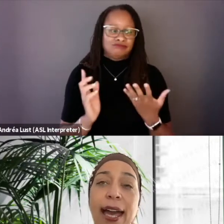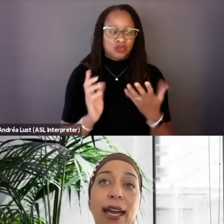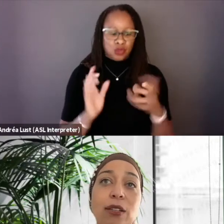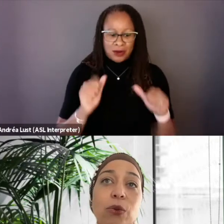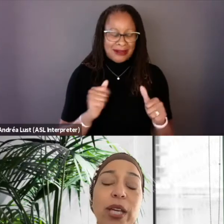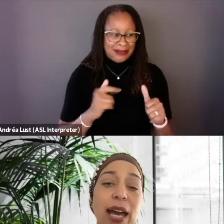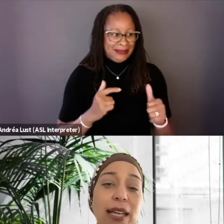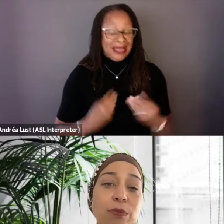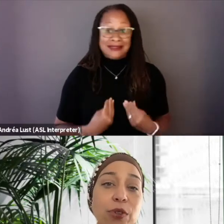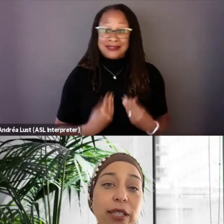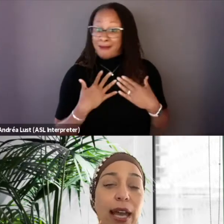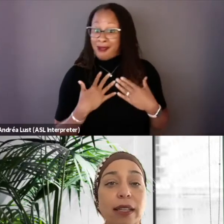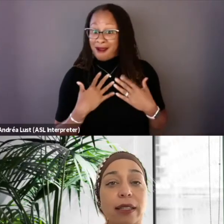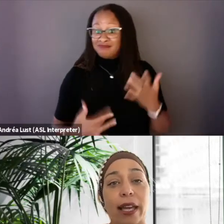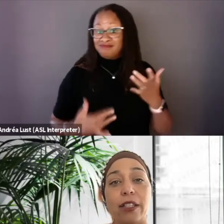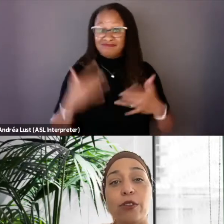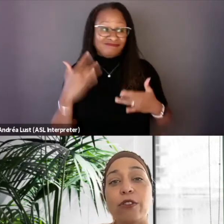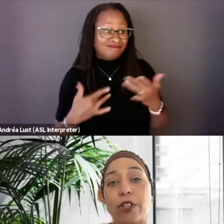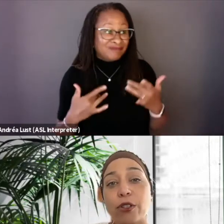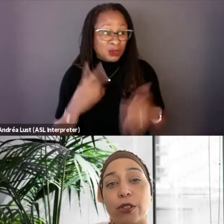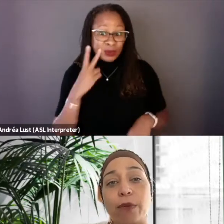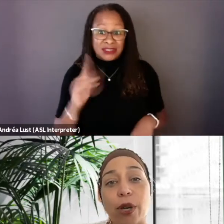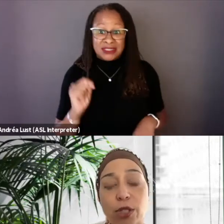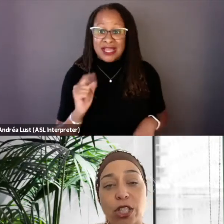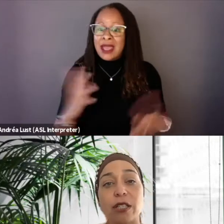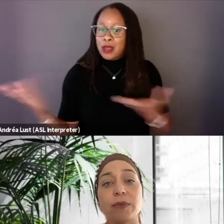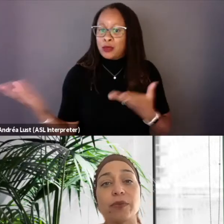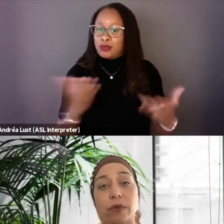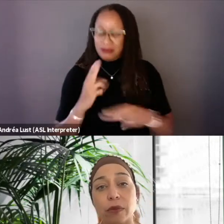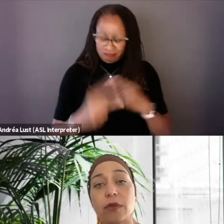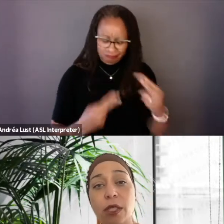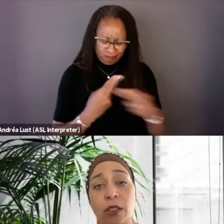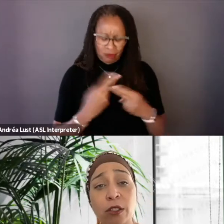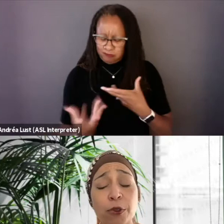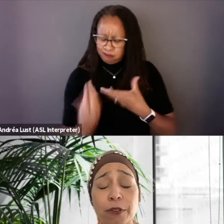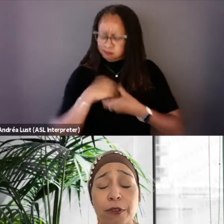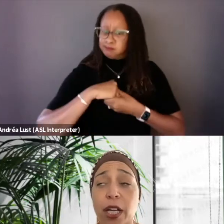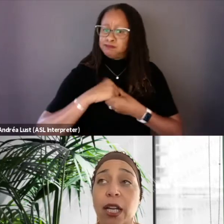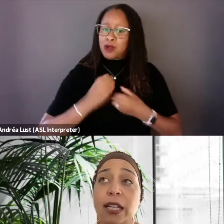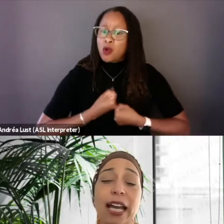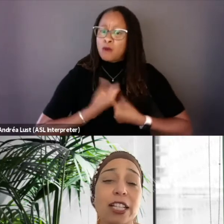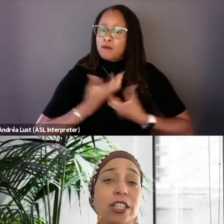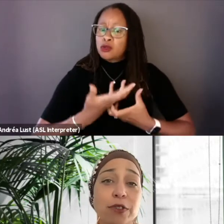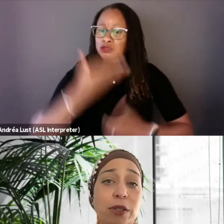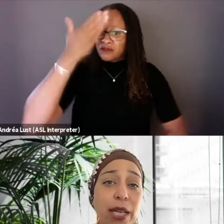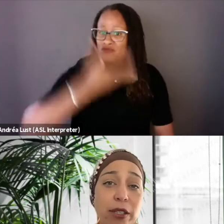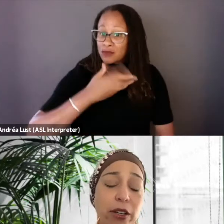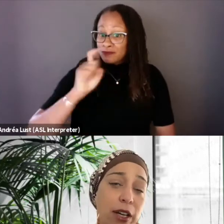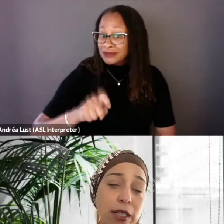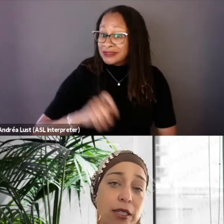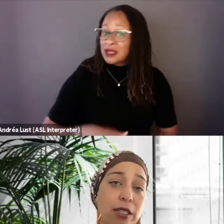And we had to bring that universal emotion to the forefront, not just for domestic audiences,